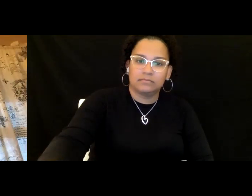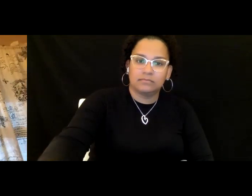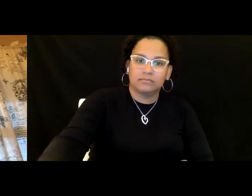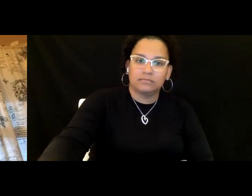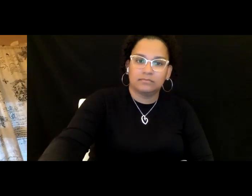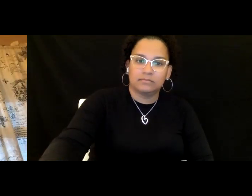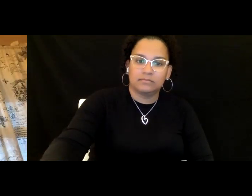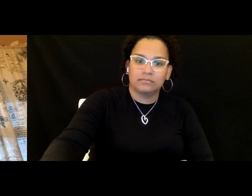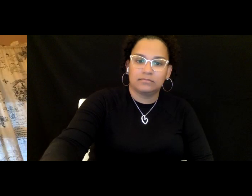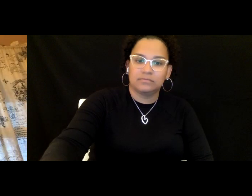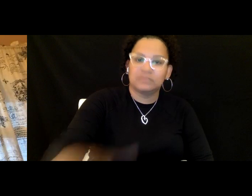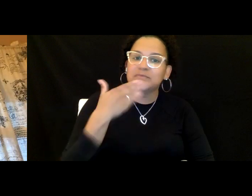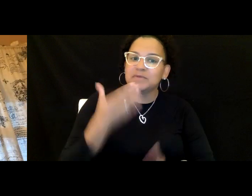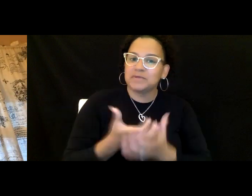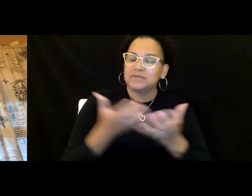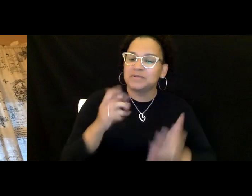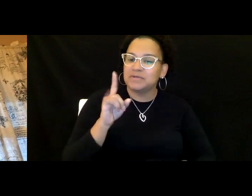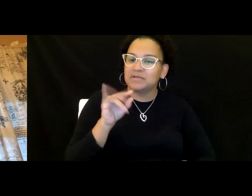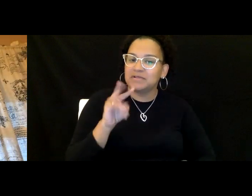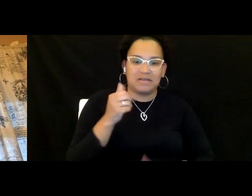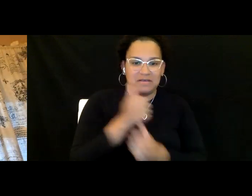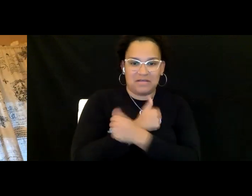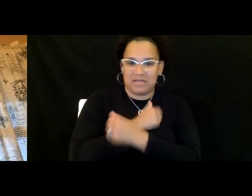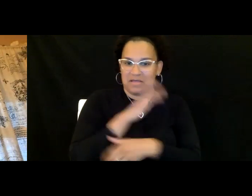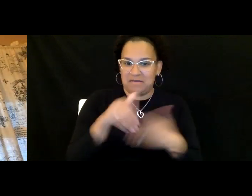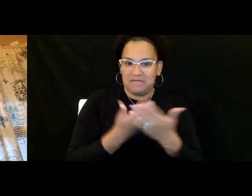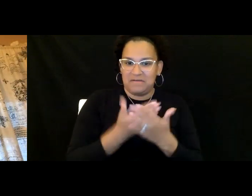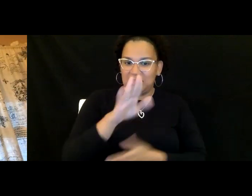Tonya Suther: Thank you so much, live I just I love all your energy all the time it's very catchy.